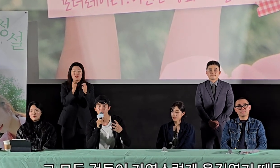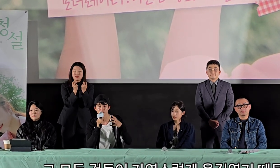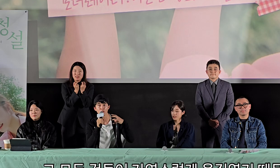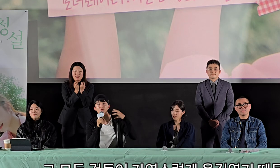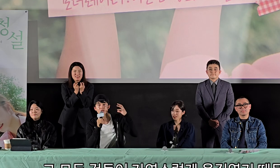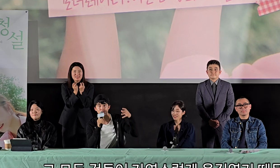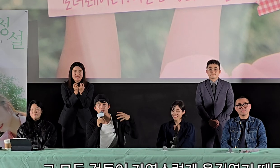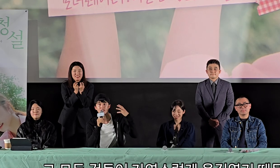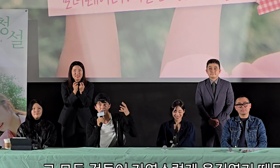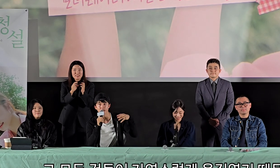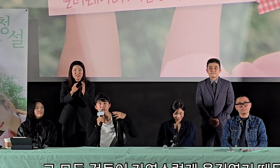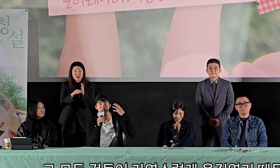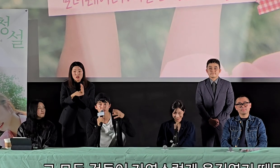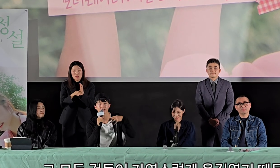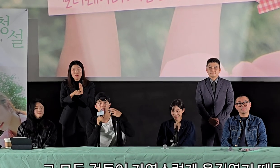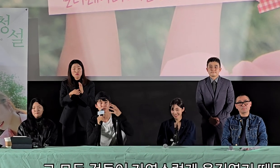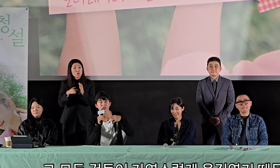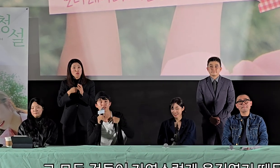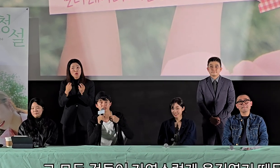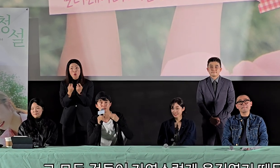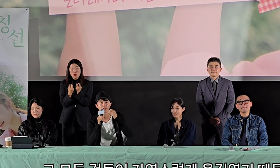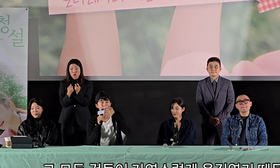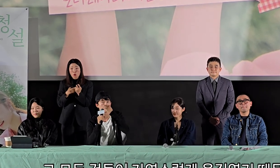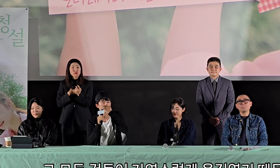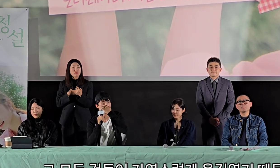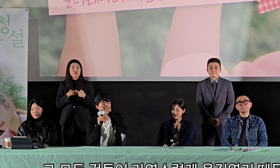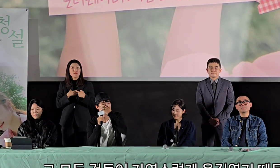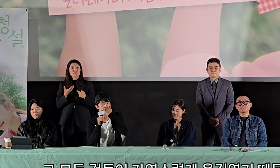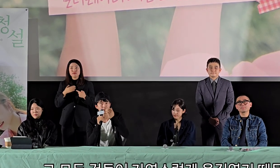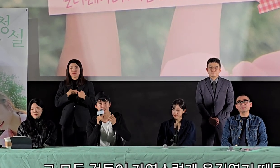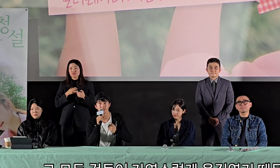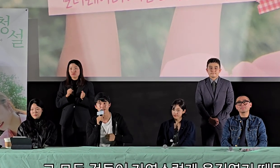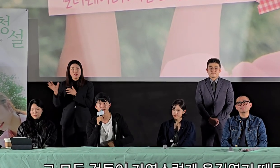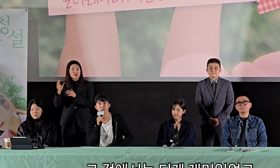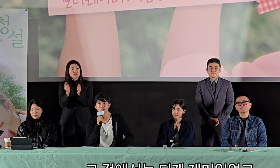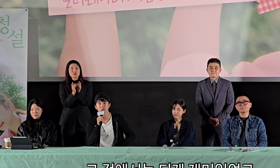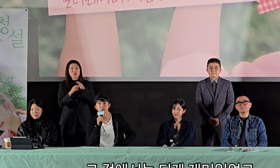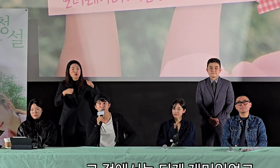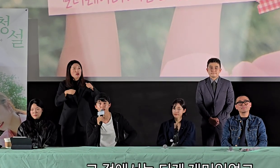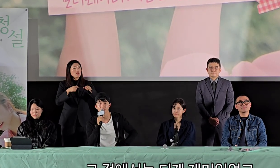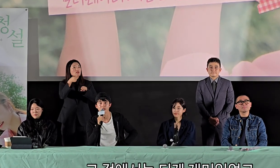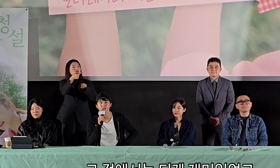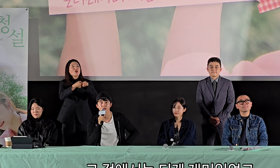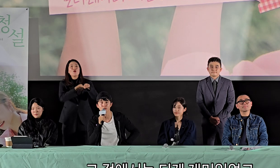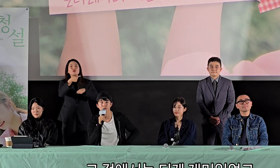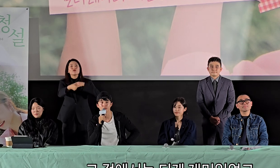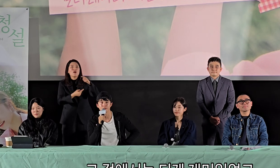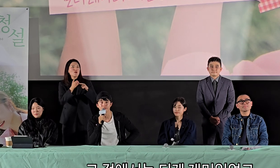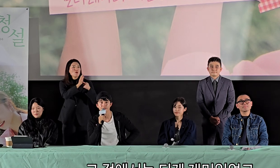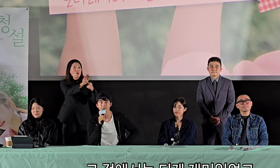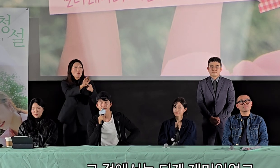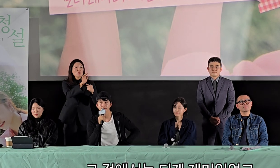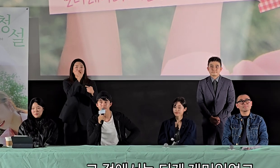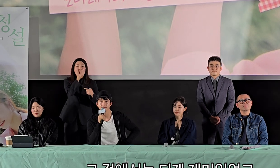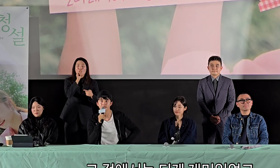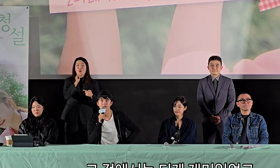it all moved naturally, so I think there were a lot of fun and happy moments